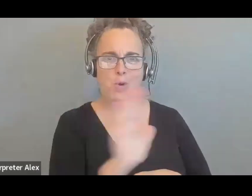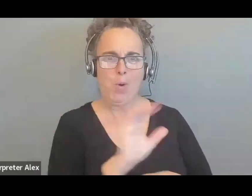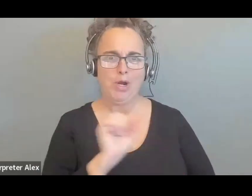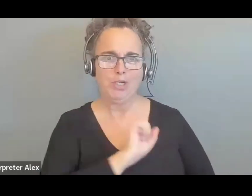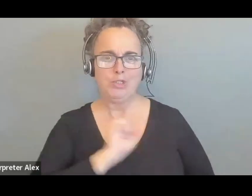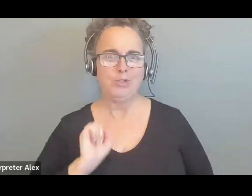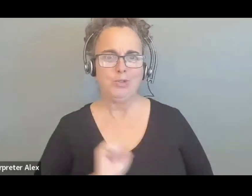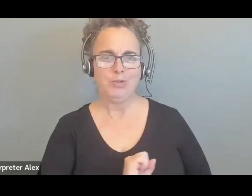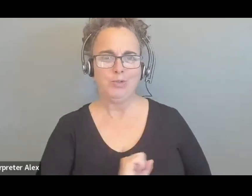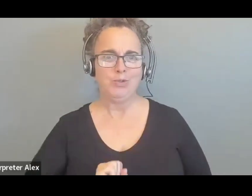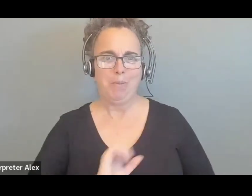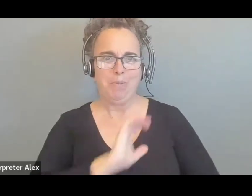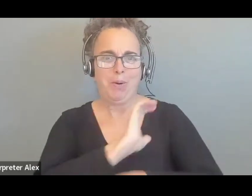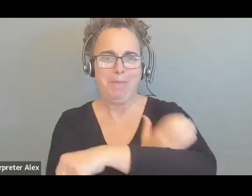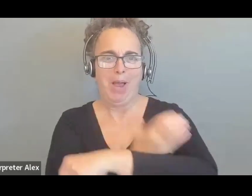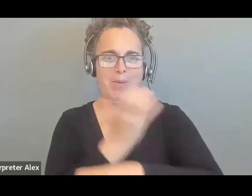I know every time I ask them I'm like this is too many.